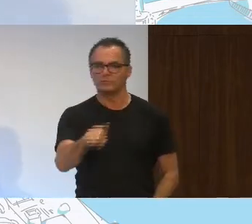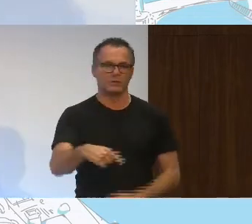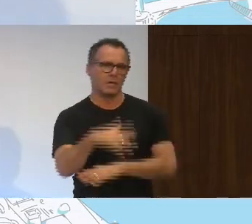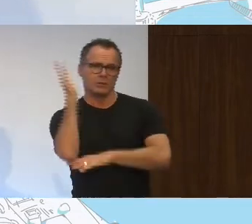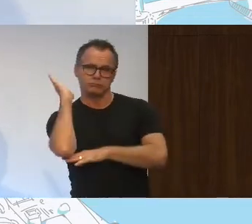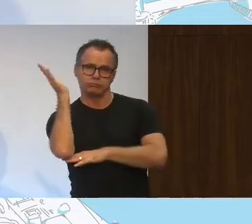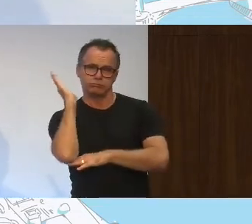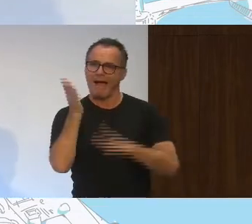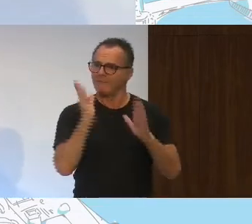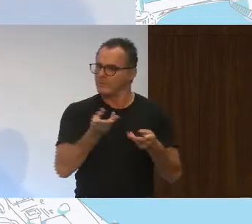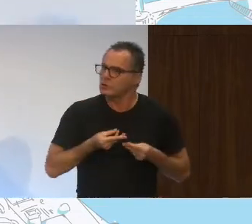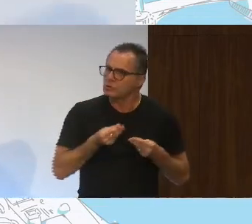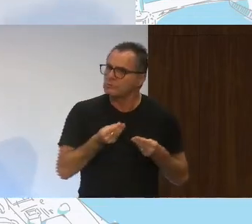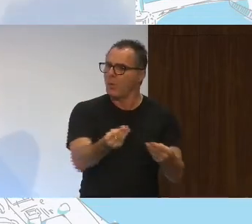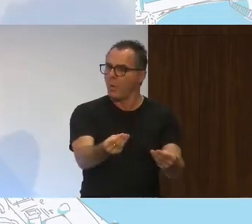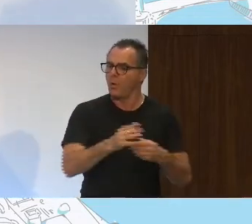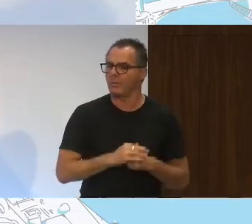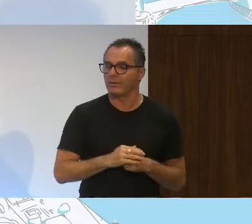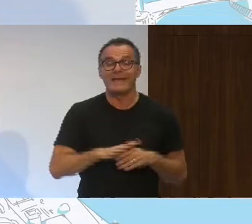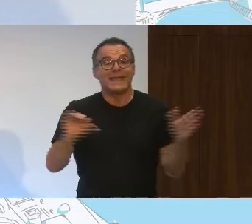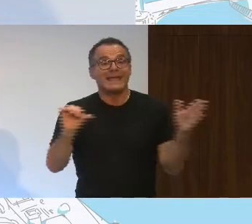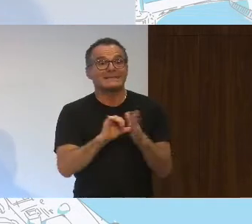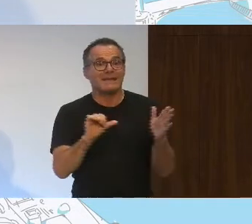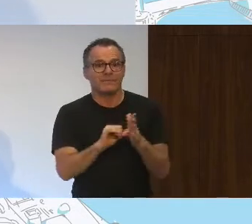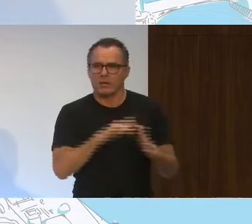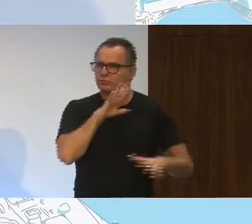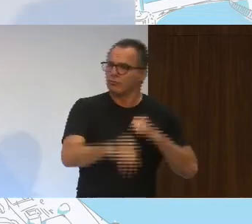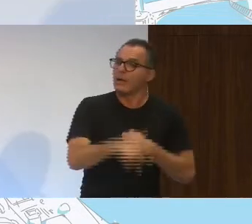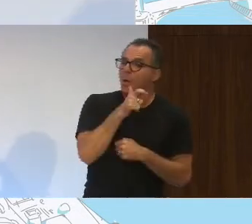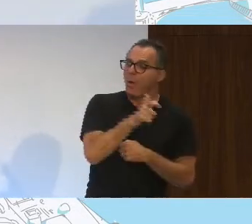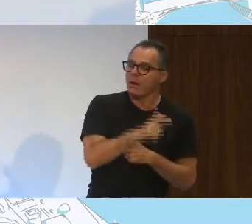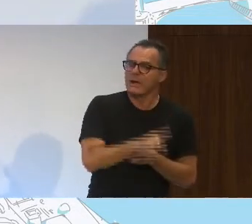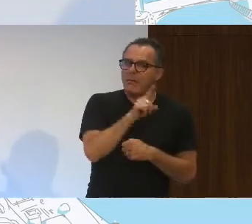of eloquence, it's bad enough if you're struggling over your words, but if you struggle over your words and actually all you want to do